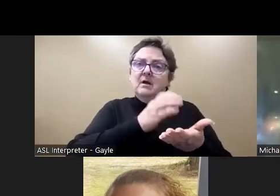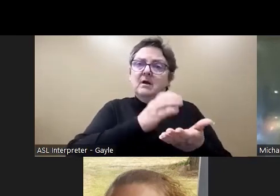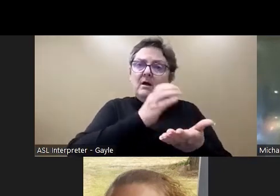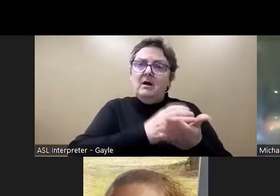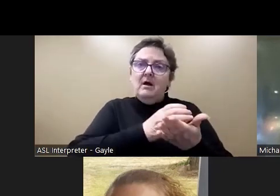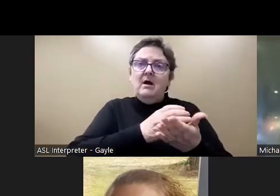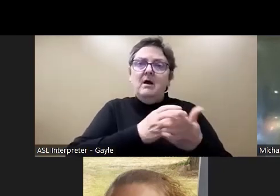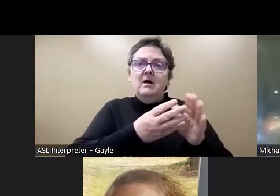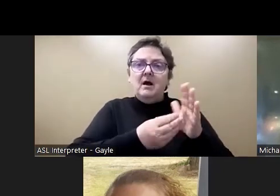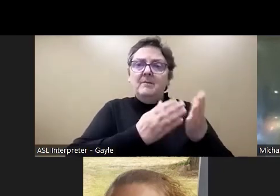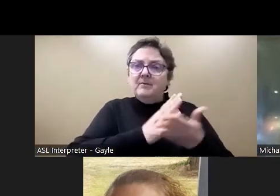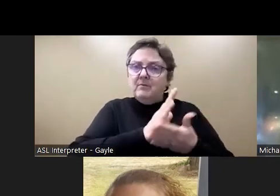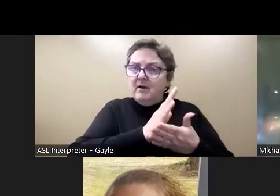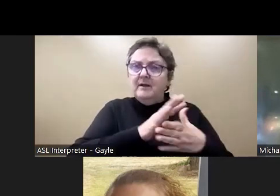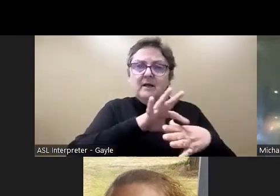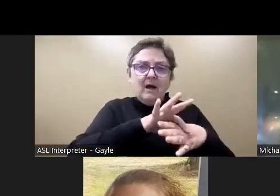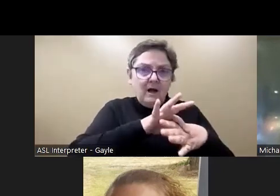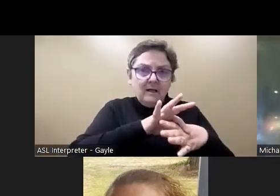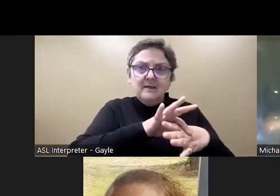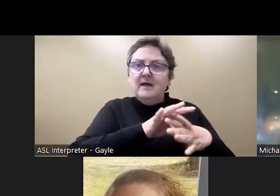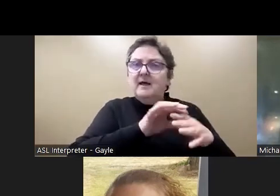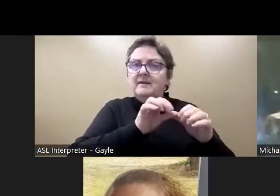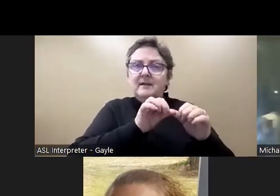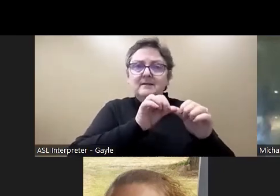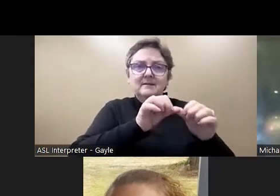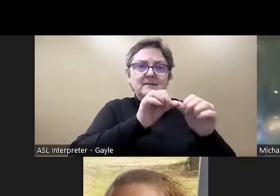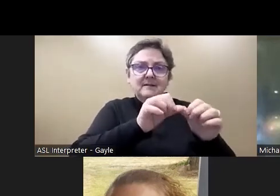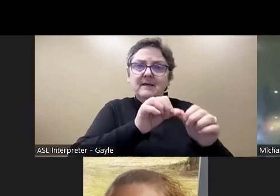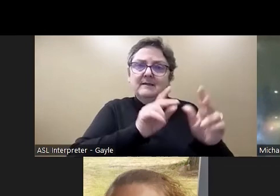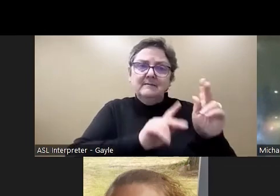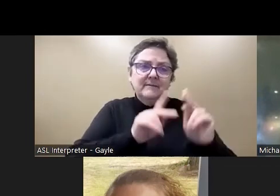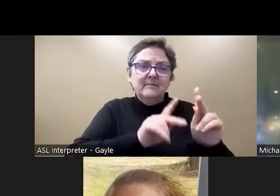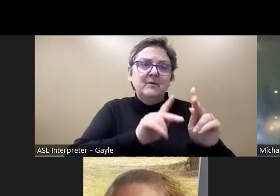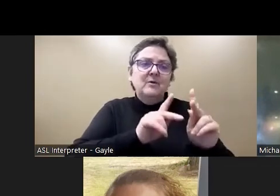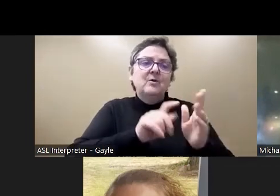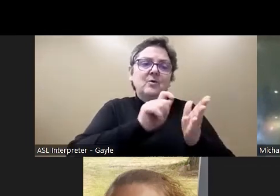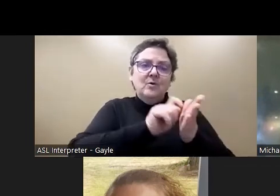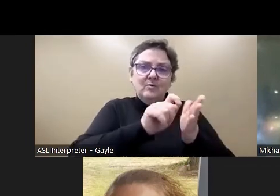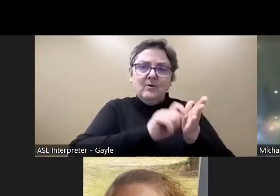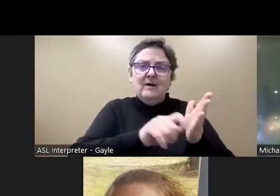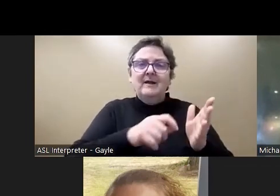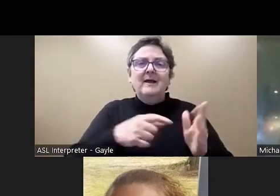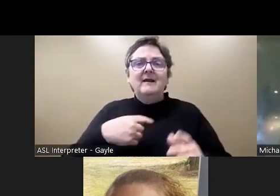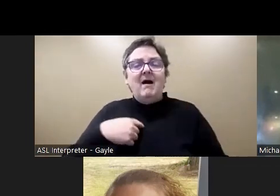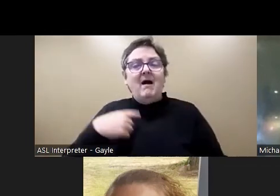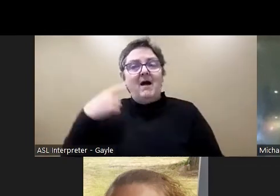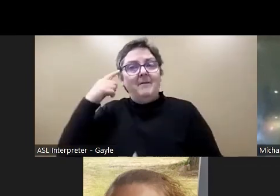of local authors and publishers. And I just think Bloom and the guys that RIT have done